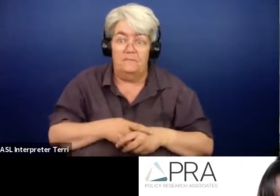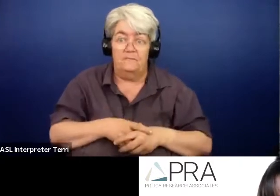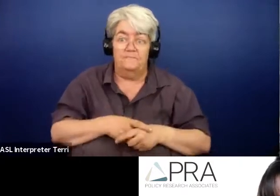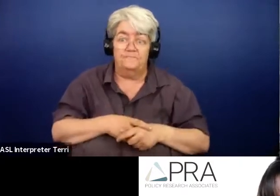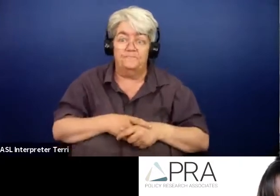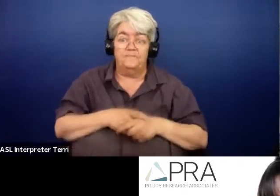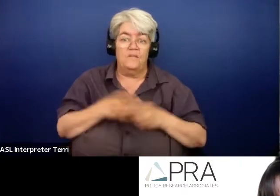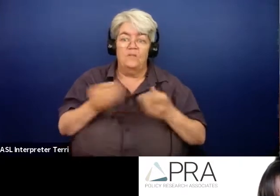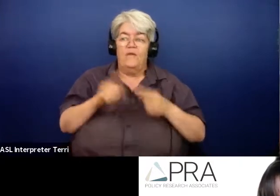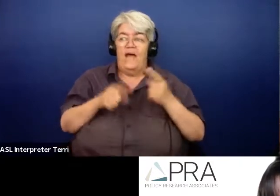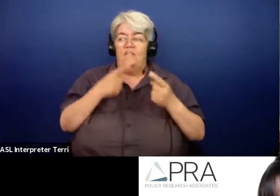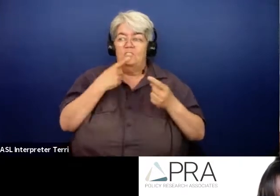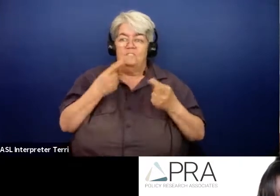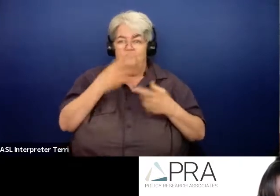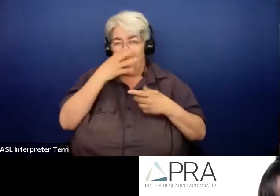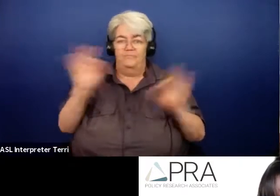You can't just blow this off, as this